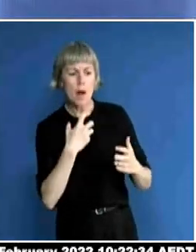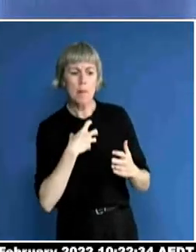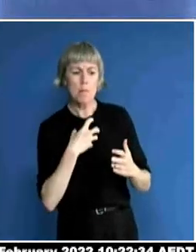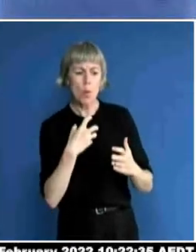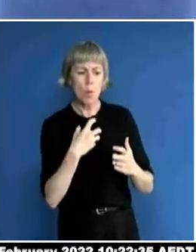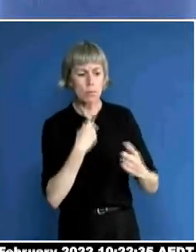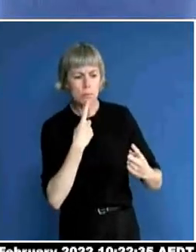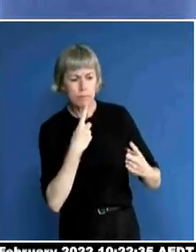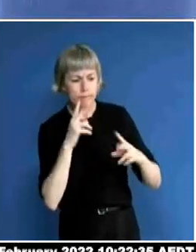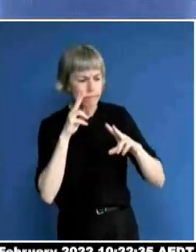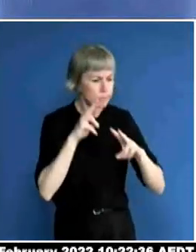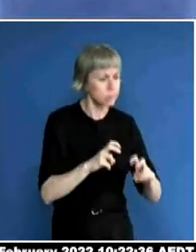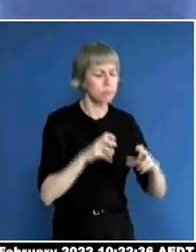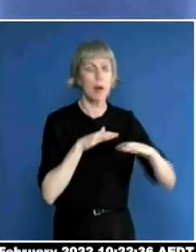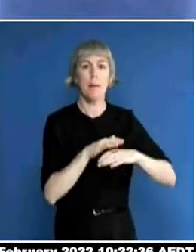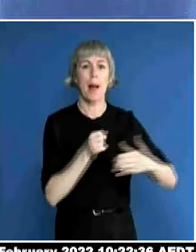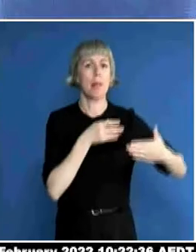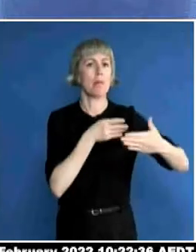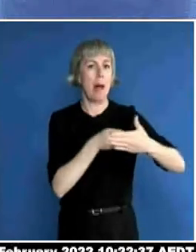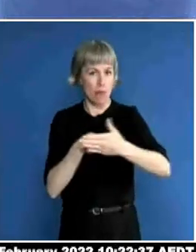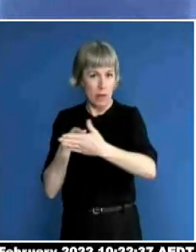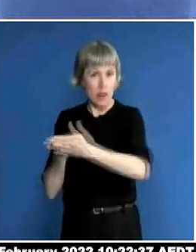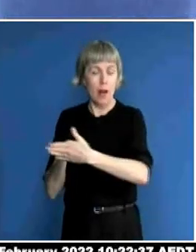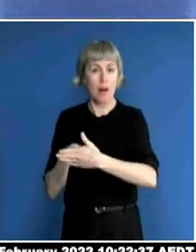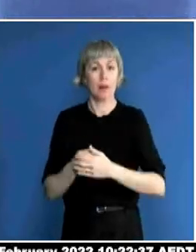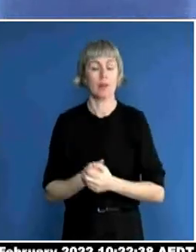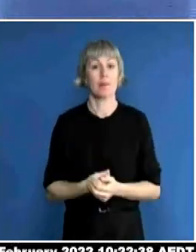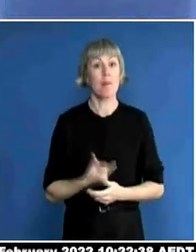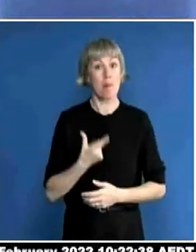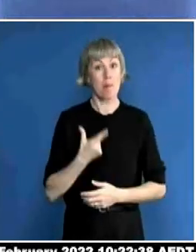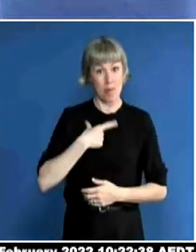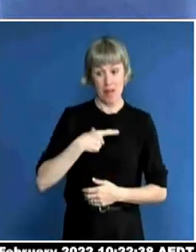Hence the focus of this particular Public hearing on the DES program.